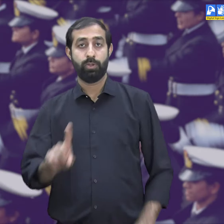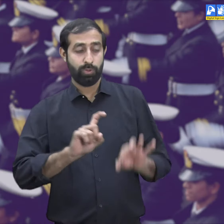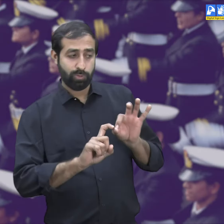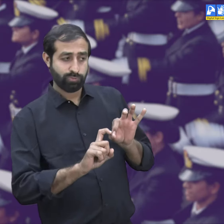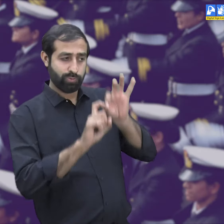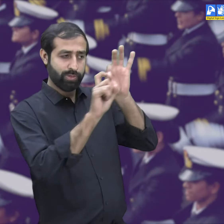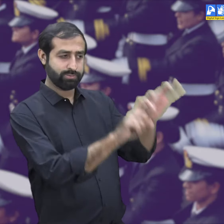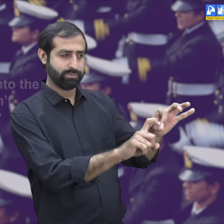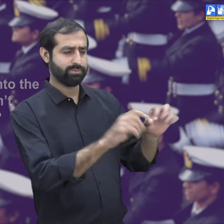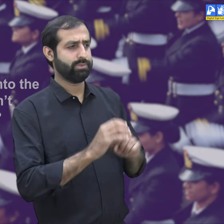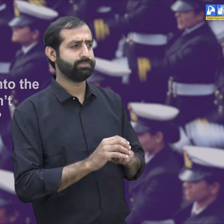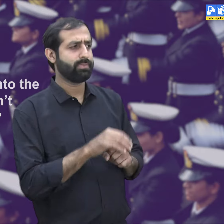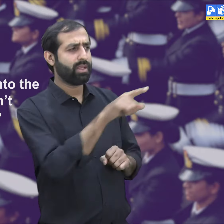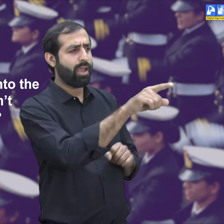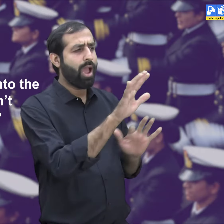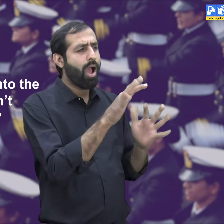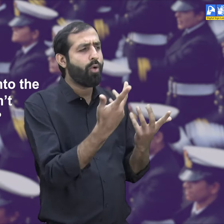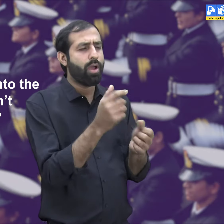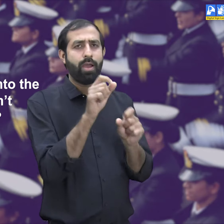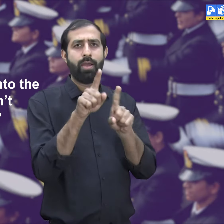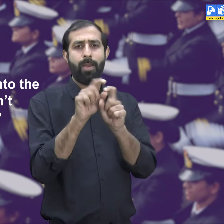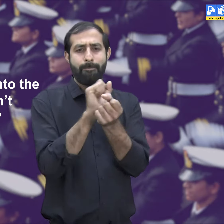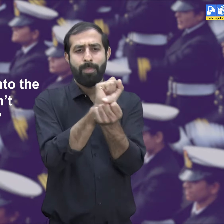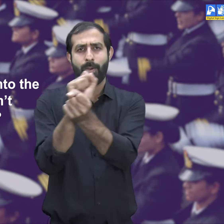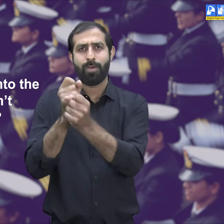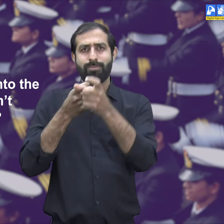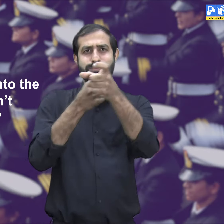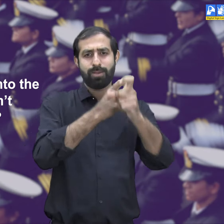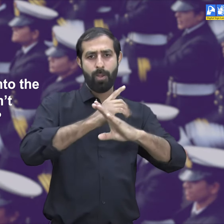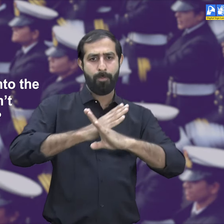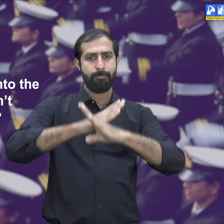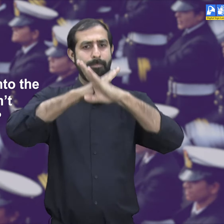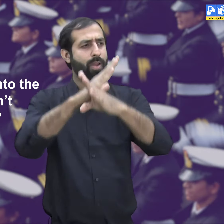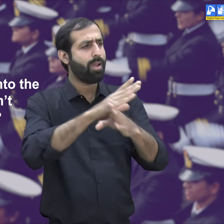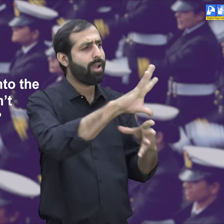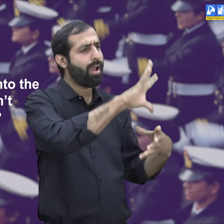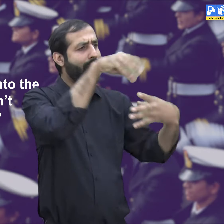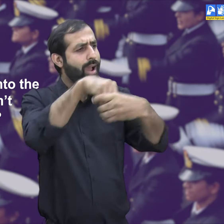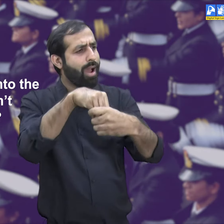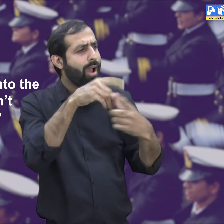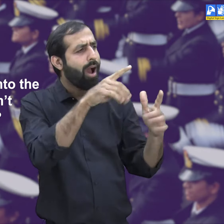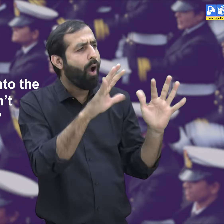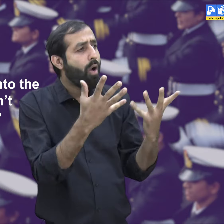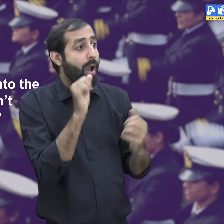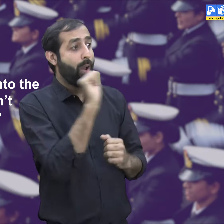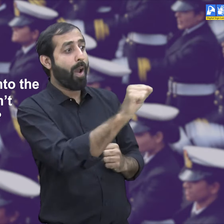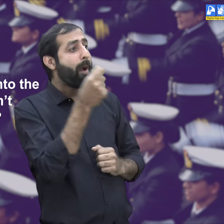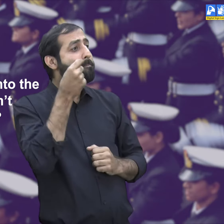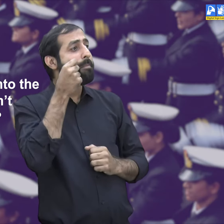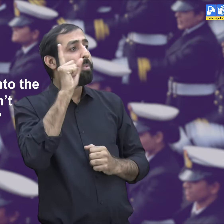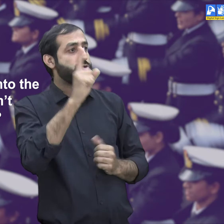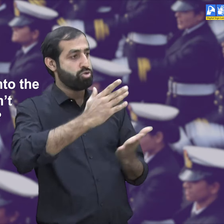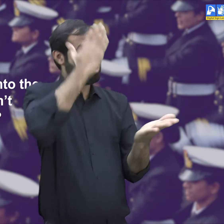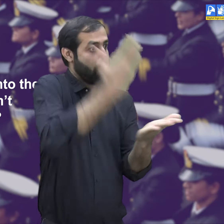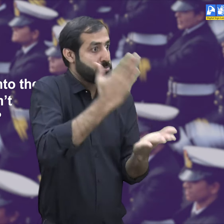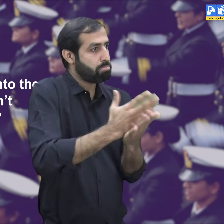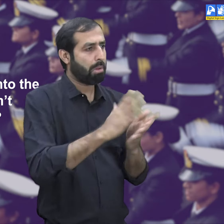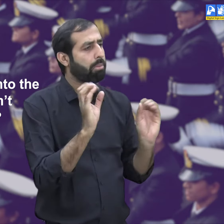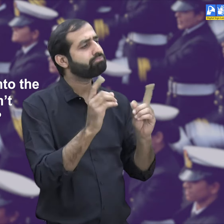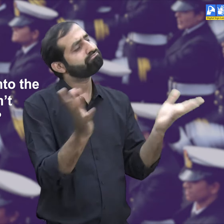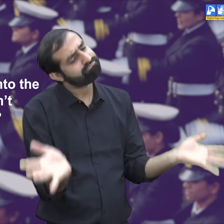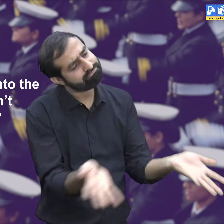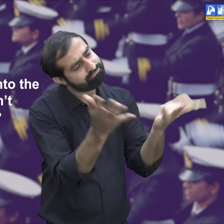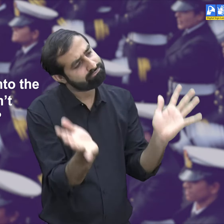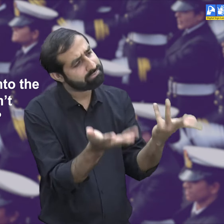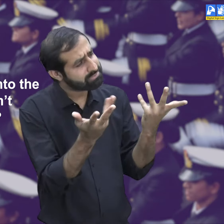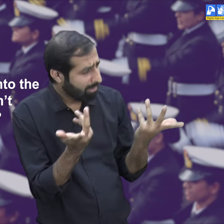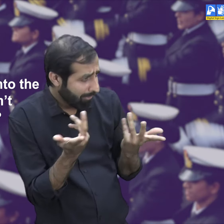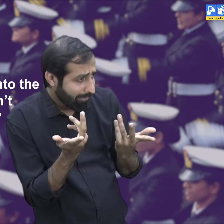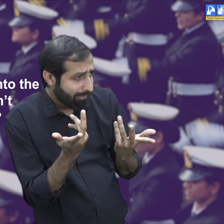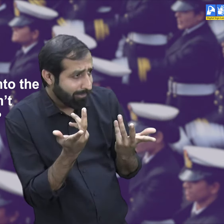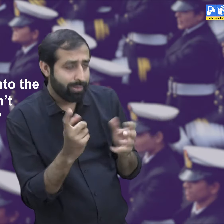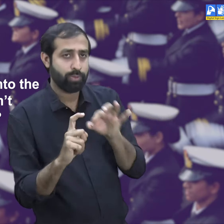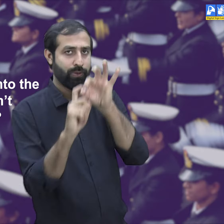Question. How did you get into the Defense Forces didn't your family stop you?